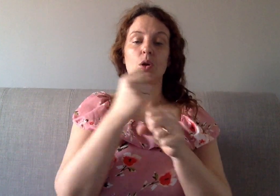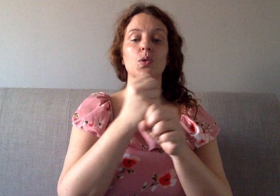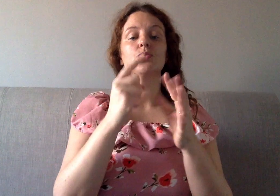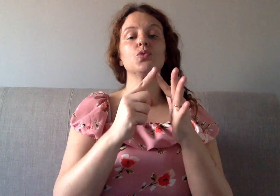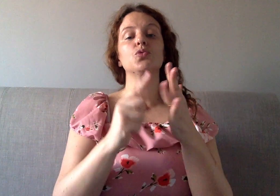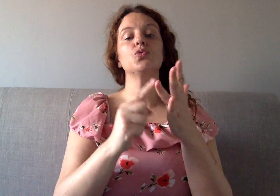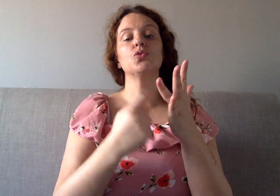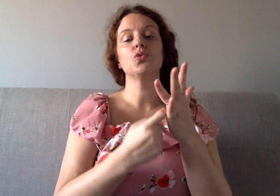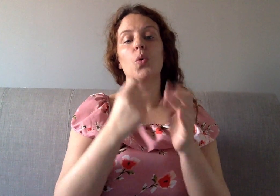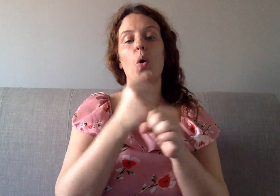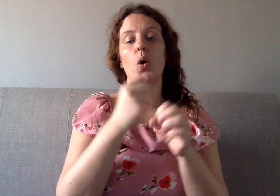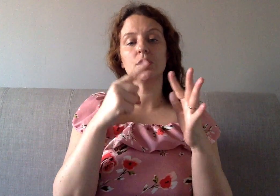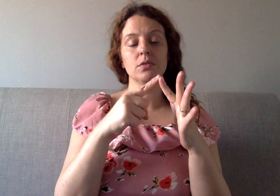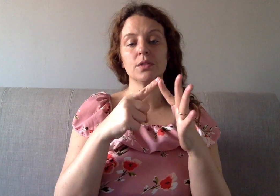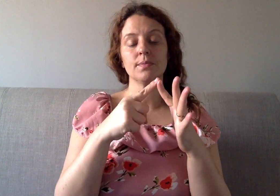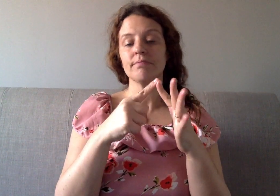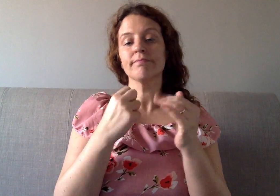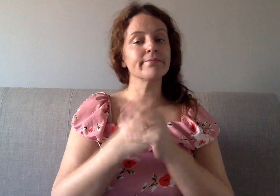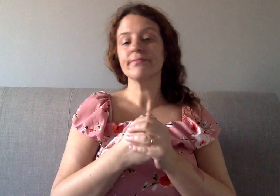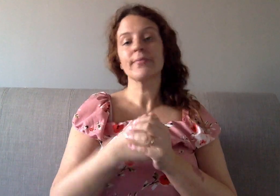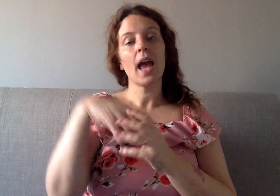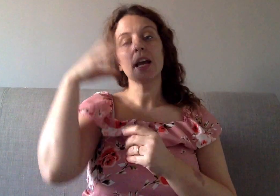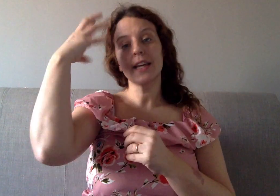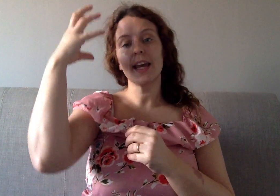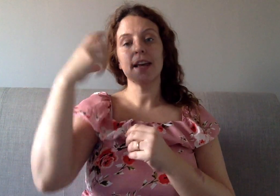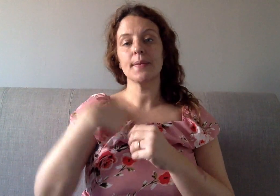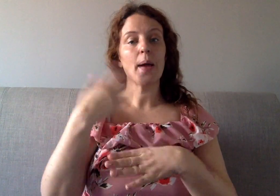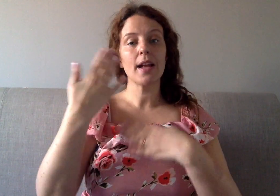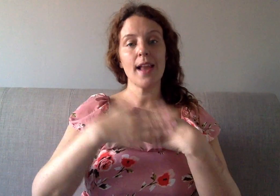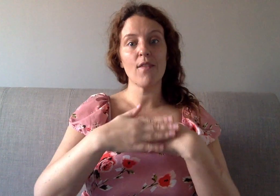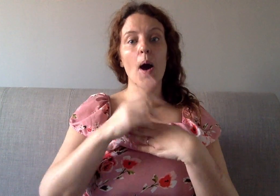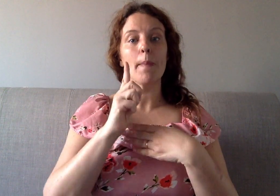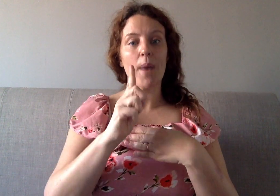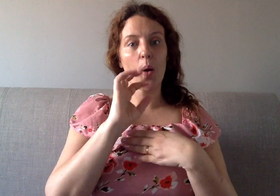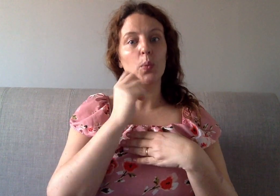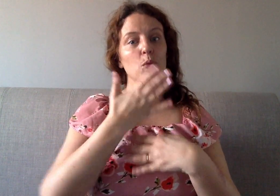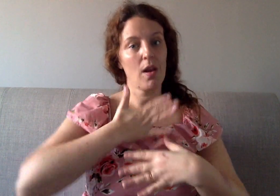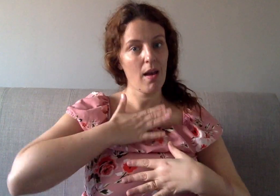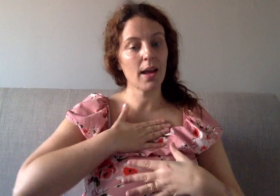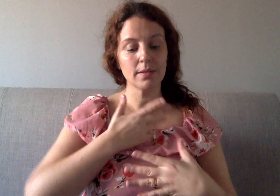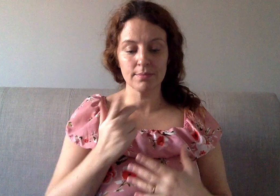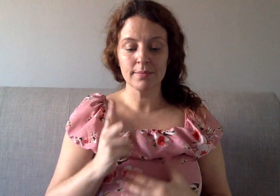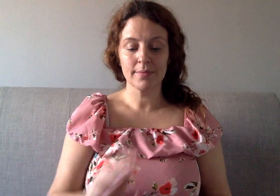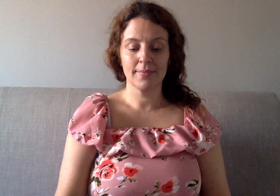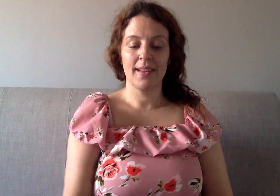George who was never King but wanted to be.